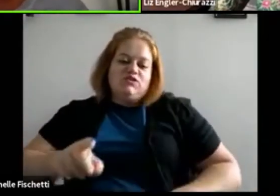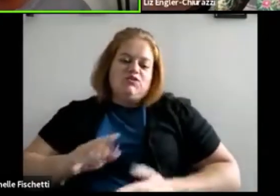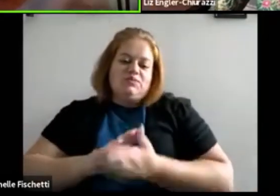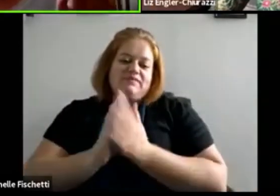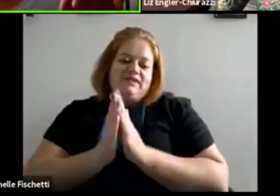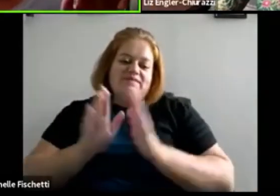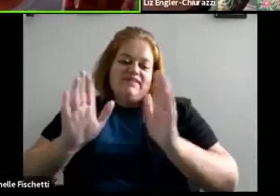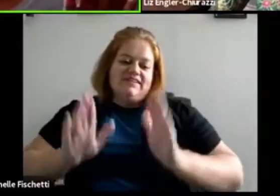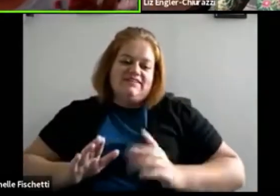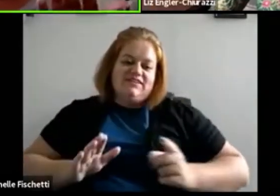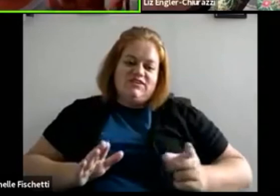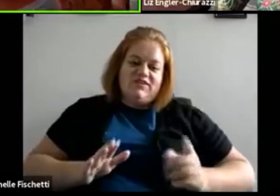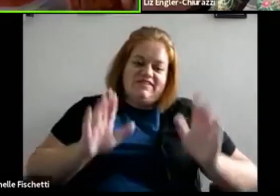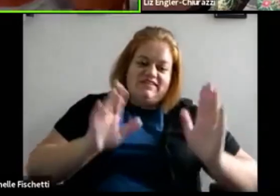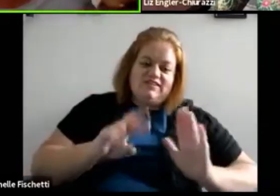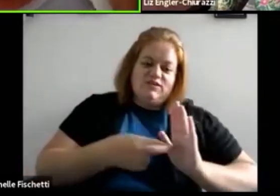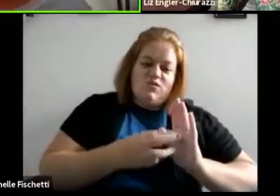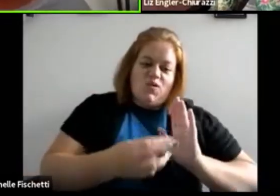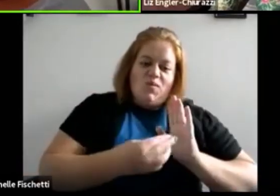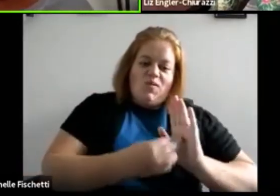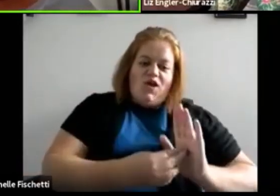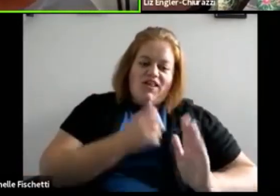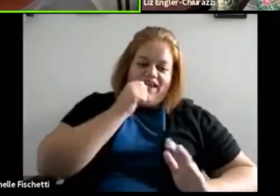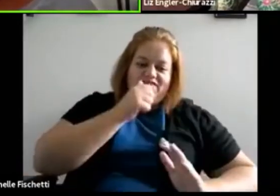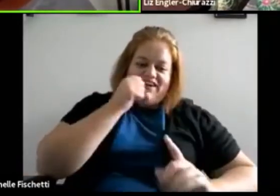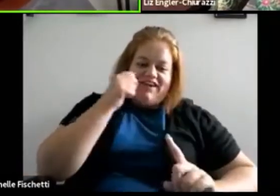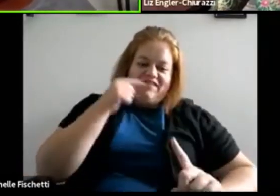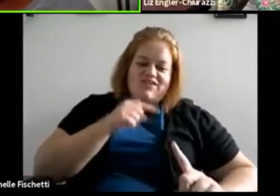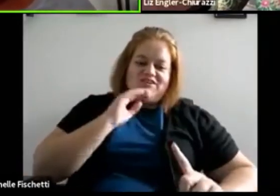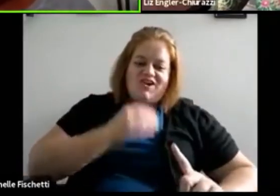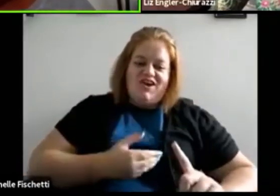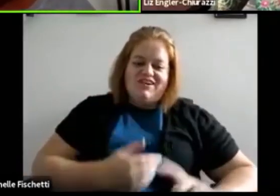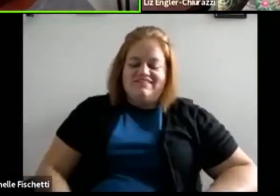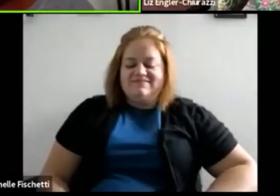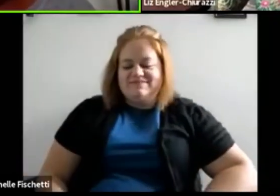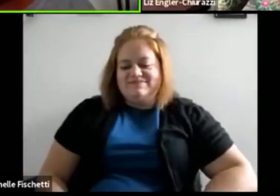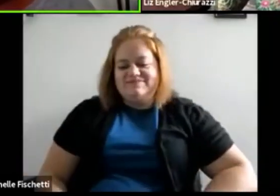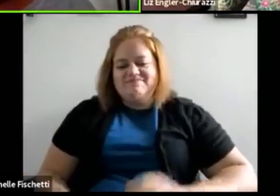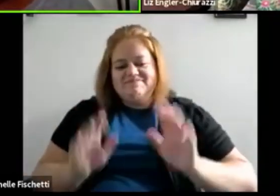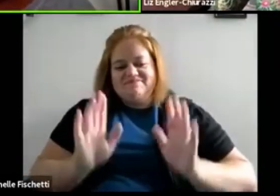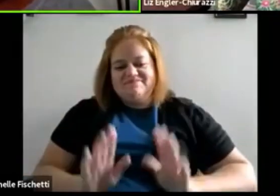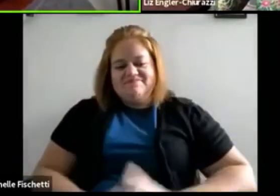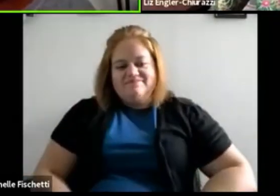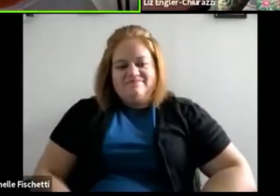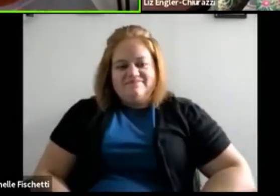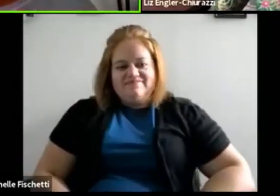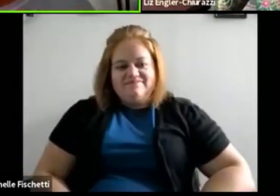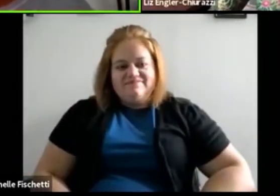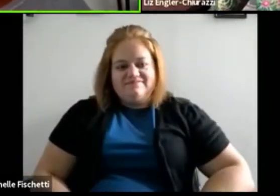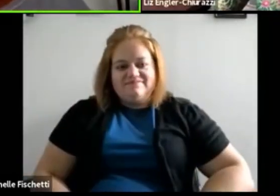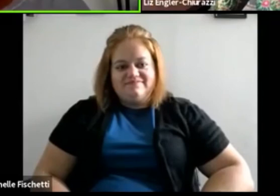fantastic role model every day for her so that's great. I don't think we have